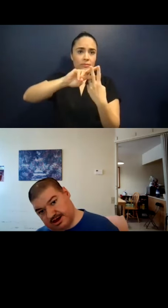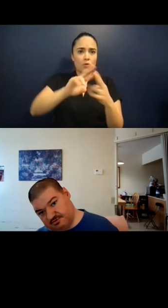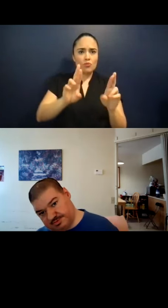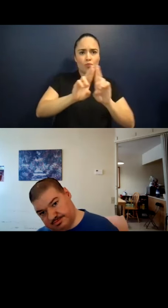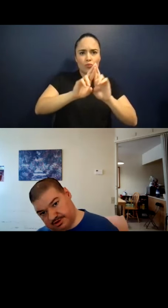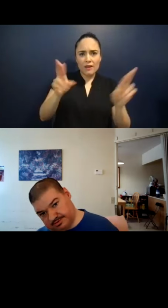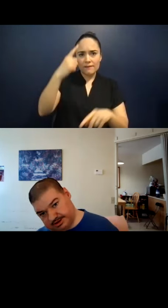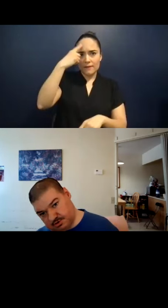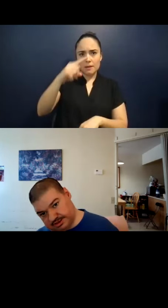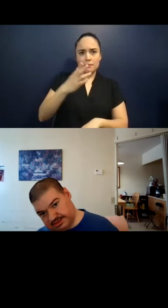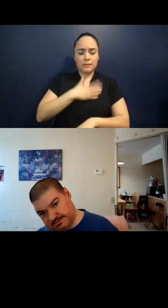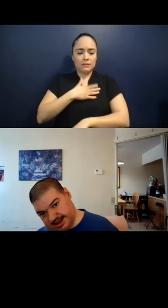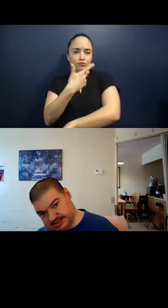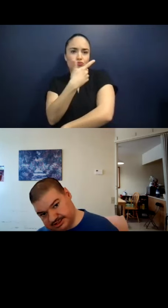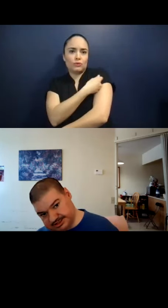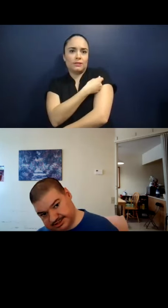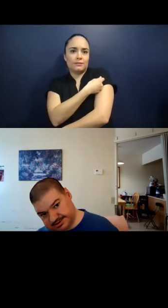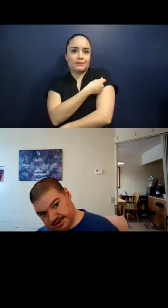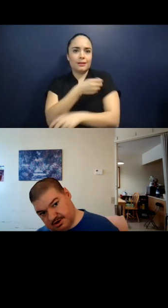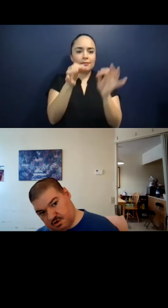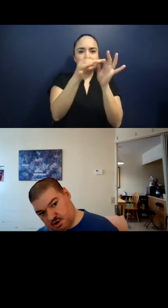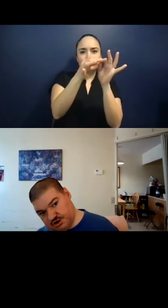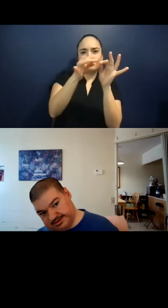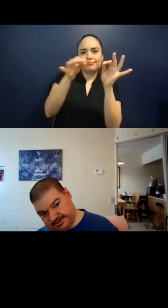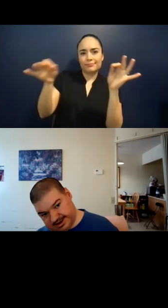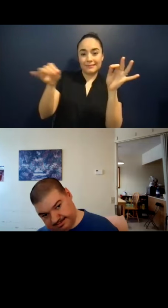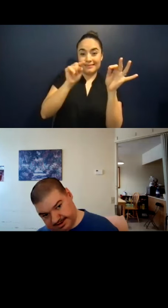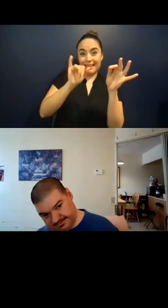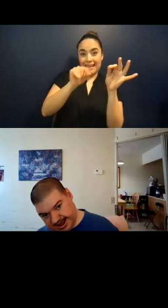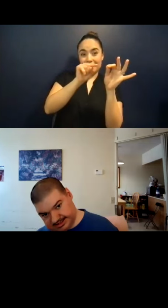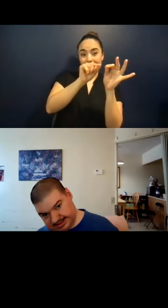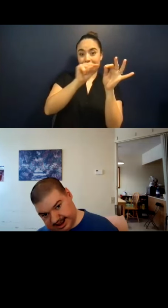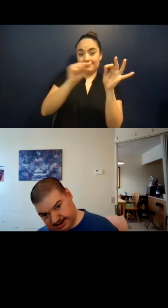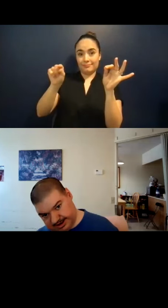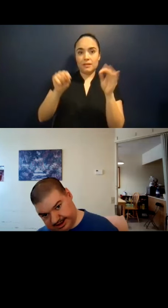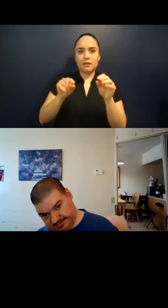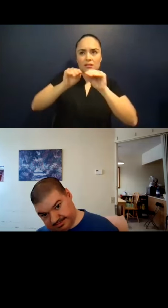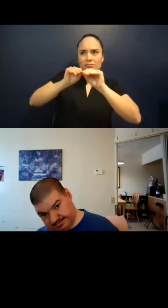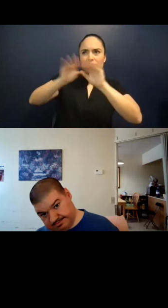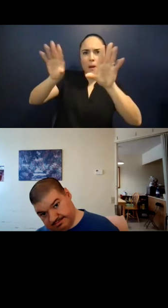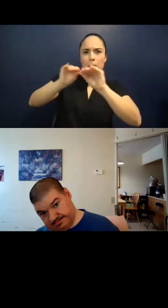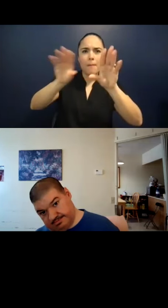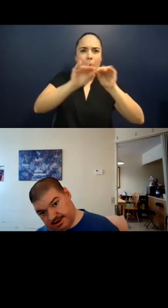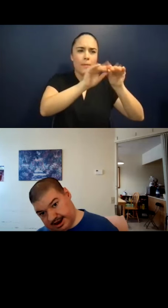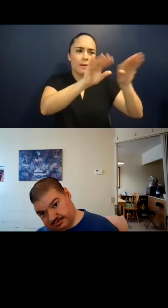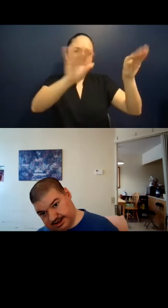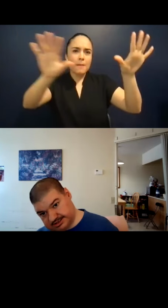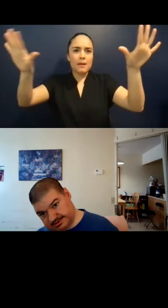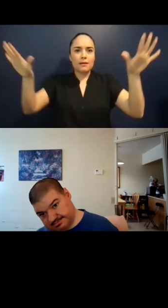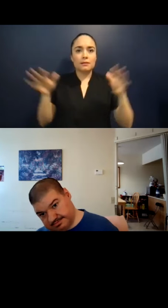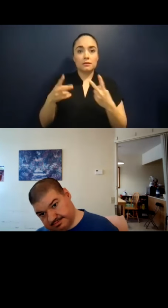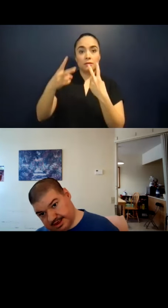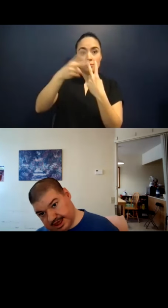you can put this hashtag at ready for my shot and a list of tweets will come up